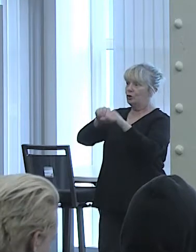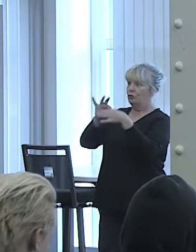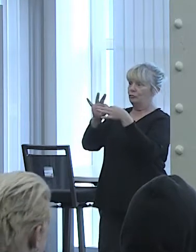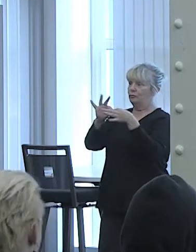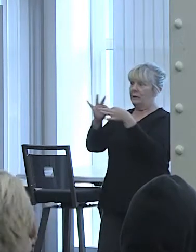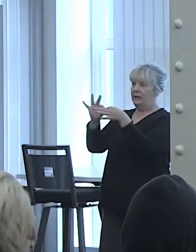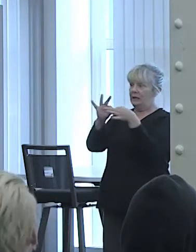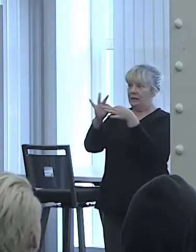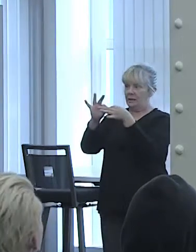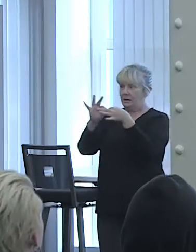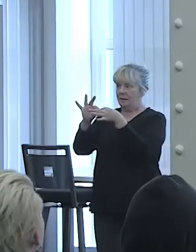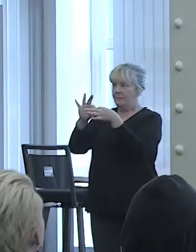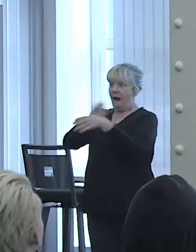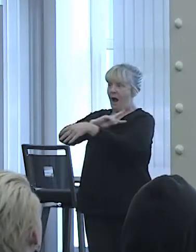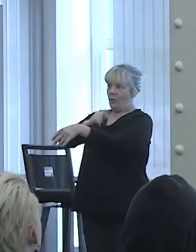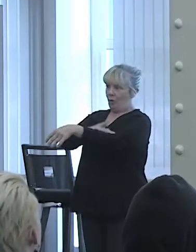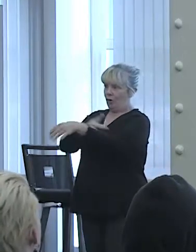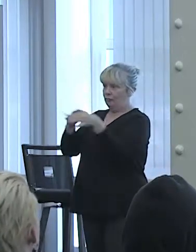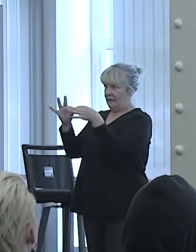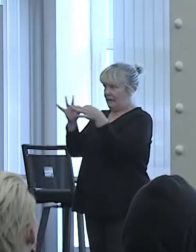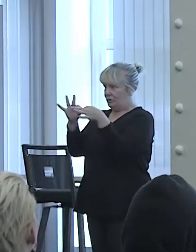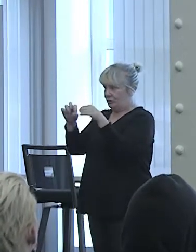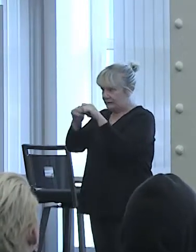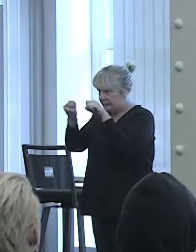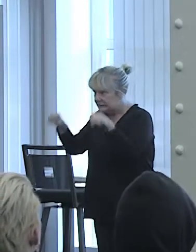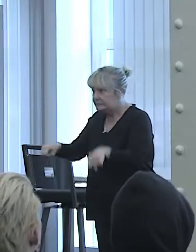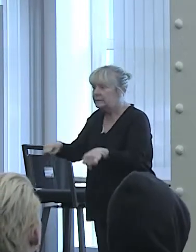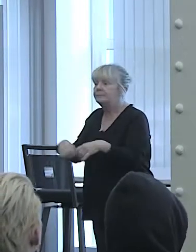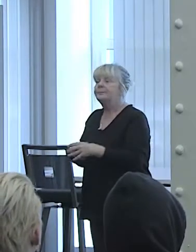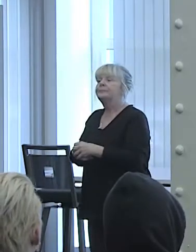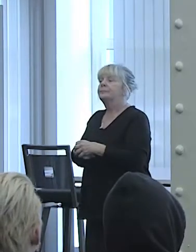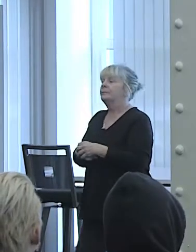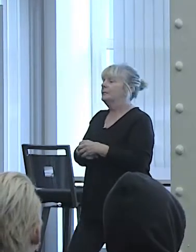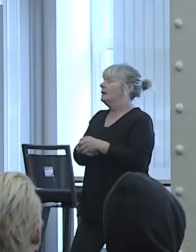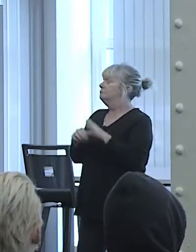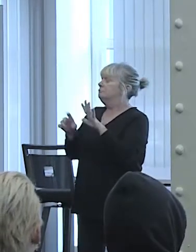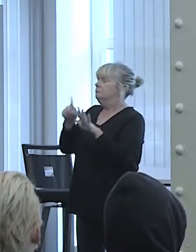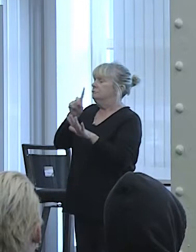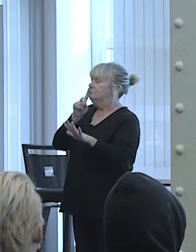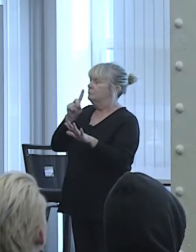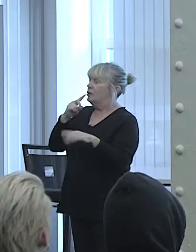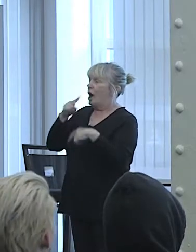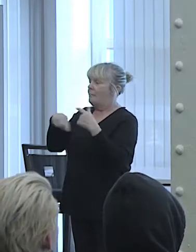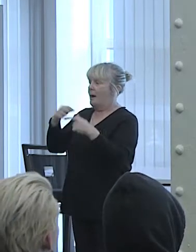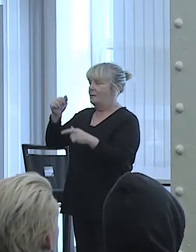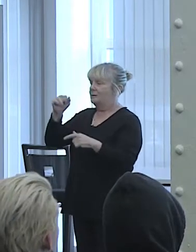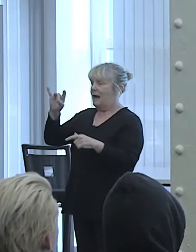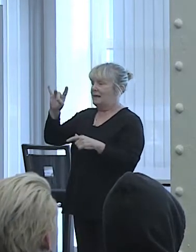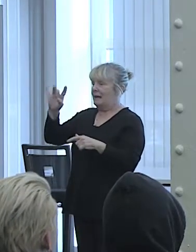a social power relations system, okay. I'm not talking about the 1984 totalitarian government